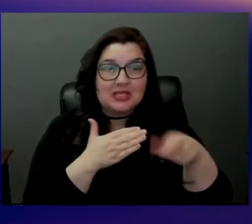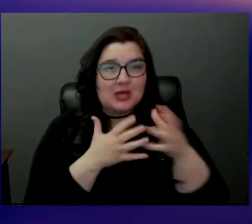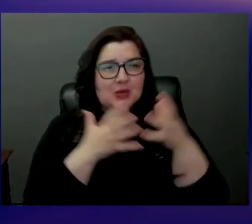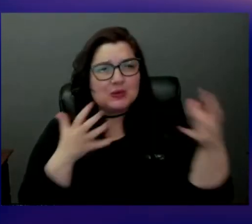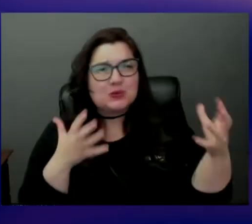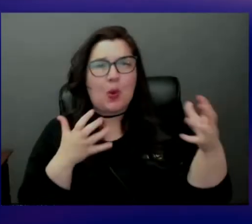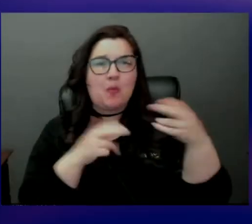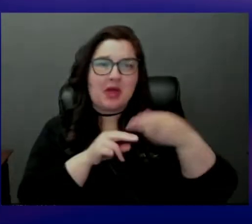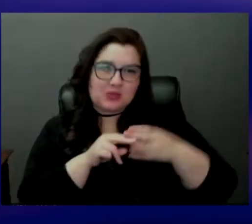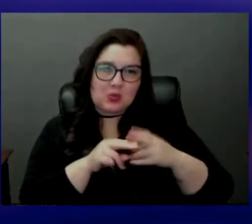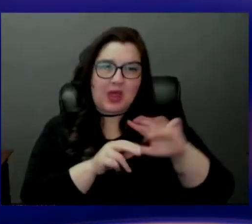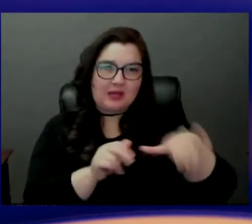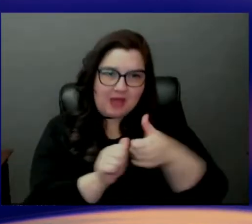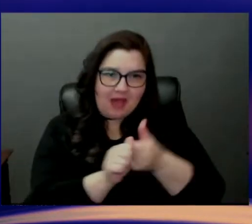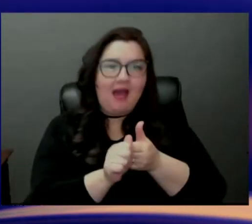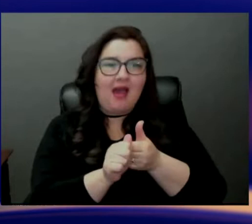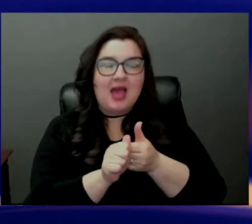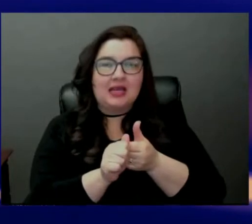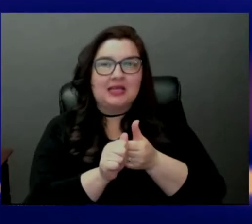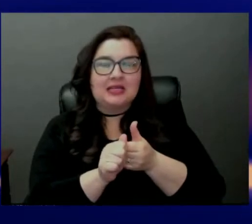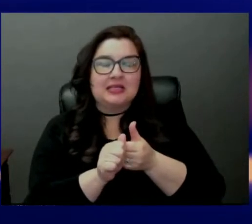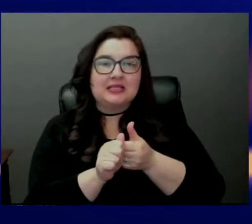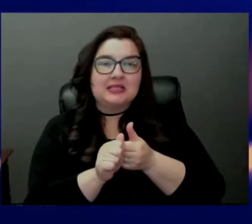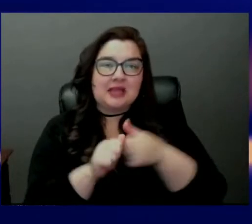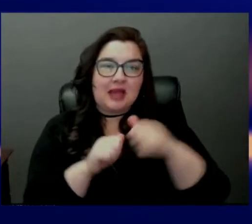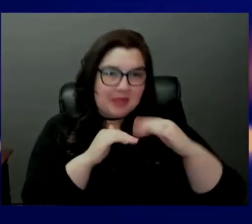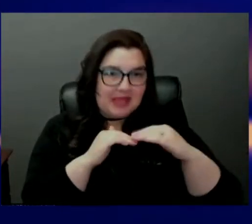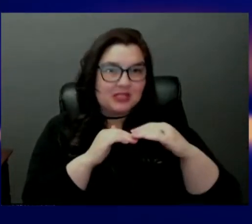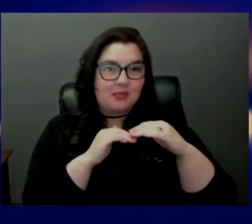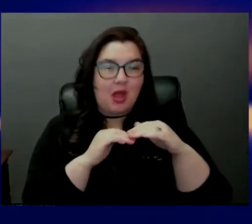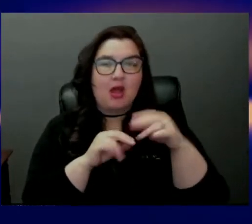but 60% lower IO latency for storage